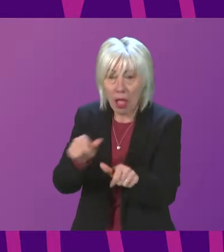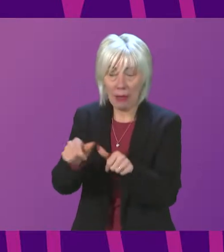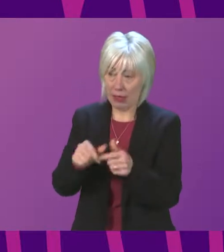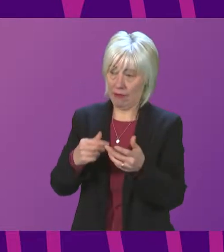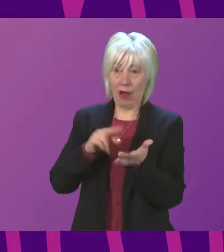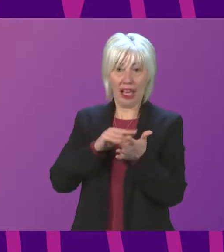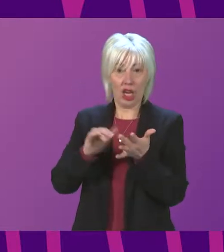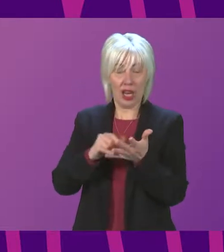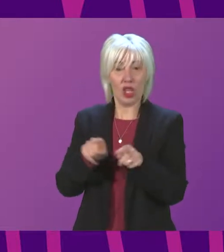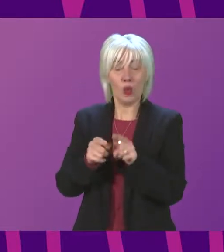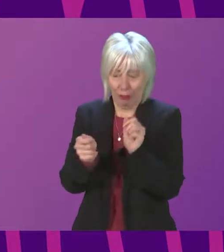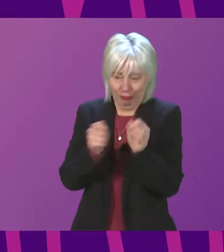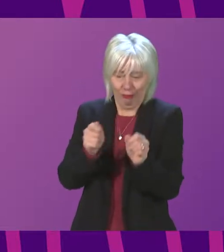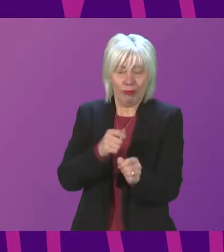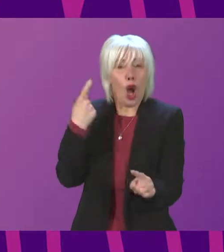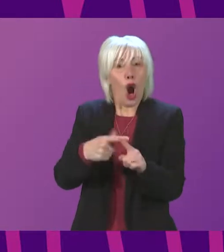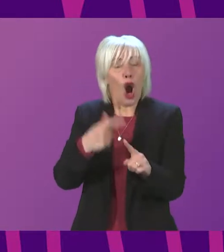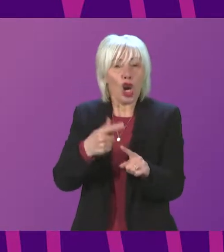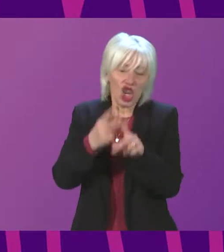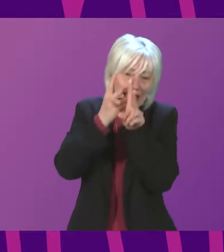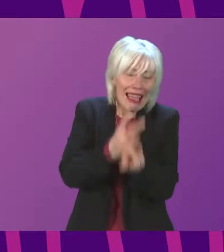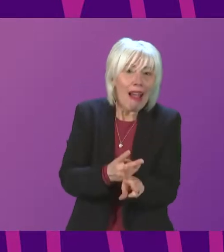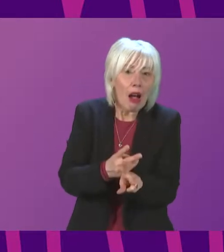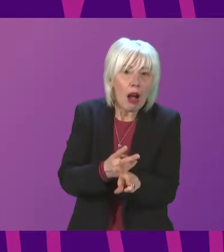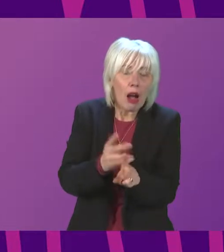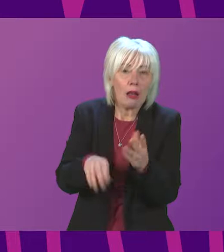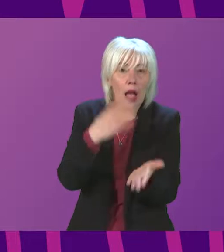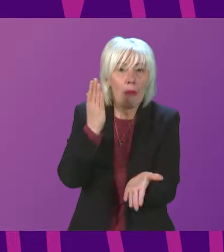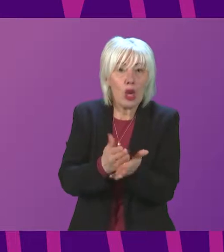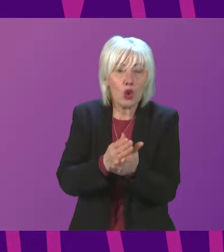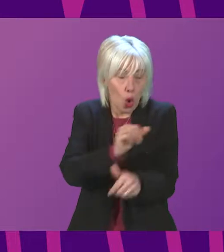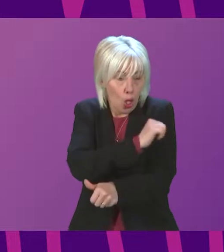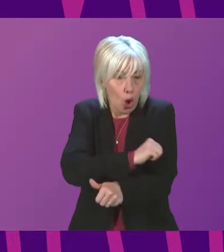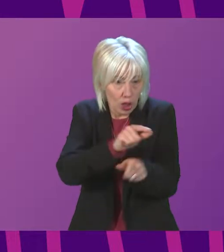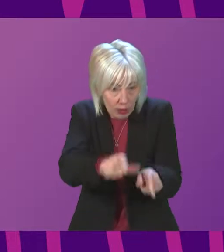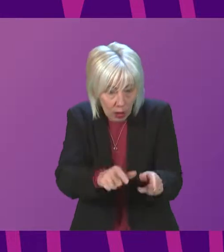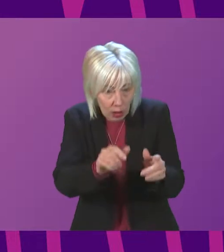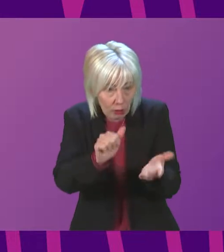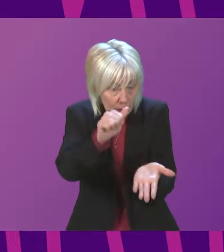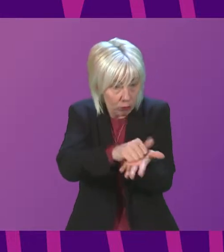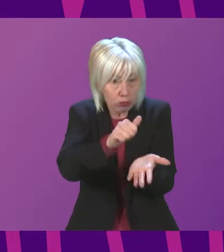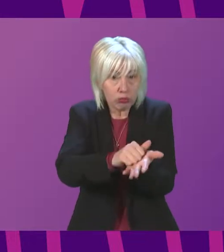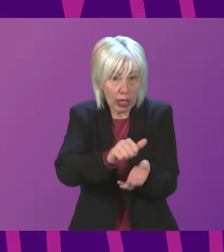The redesign of the urgent care programme ensures that hospital stays can legitimately and appropriately be made shorter.